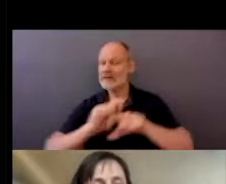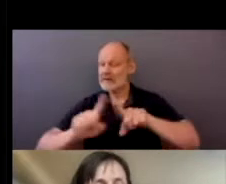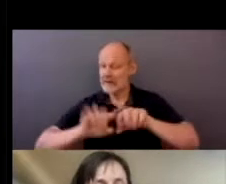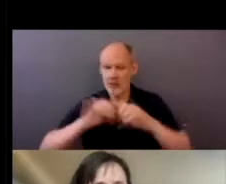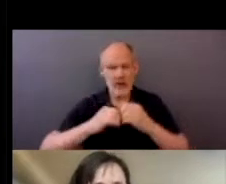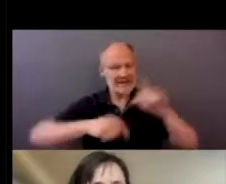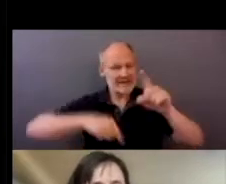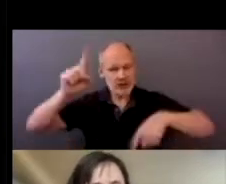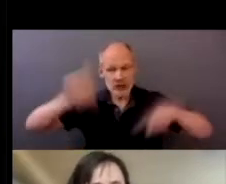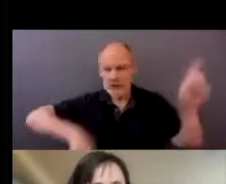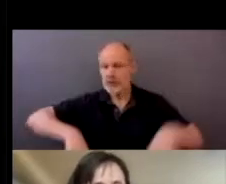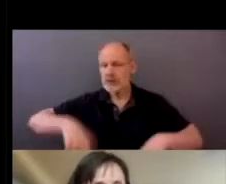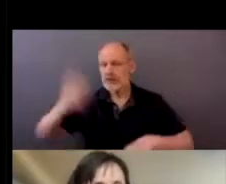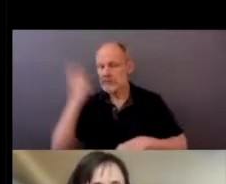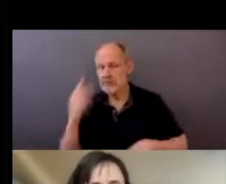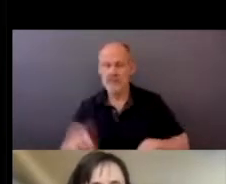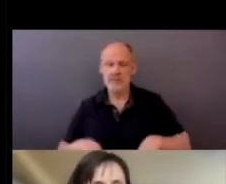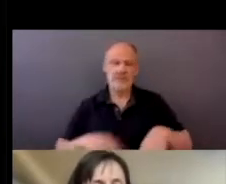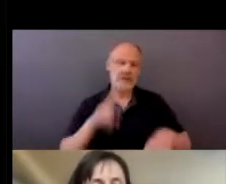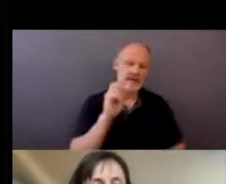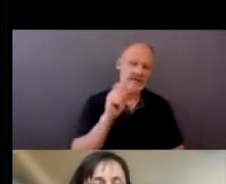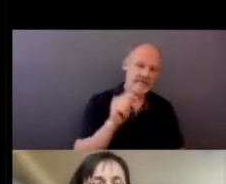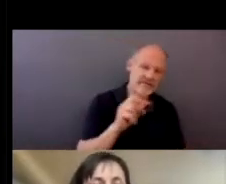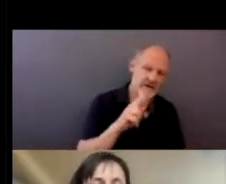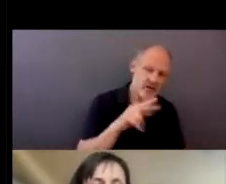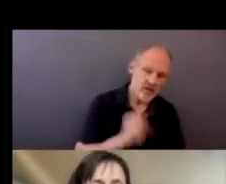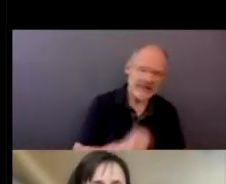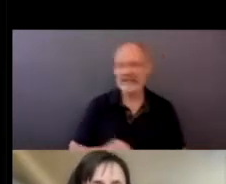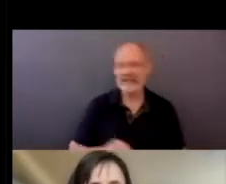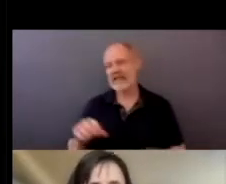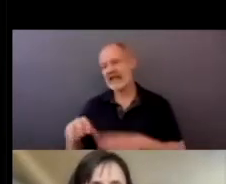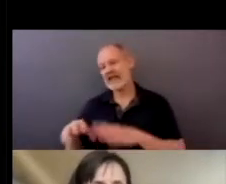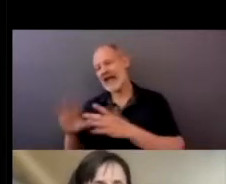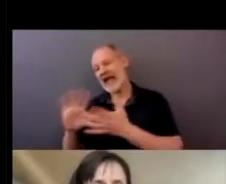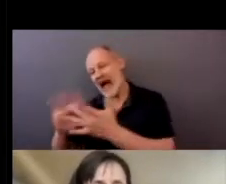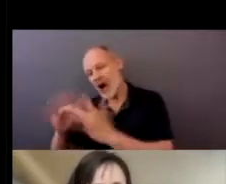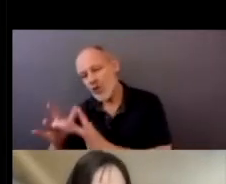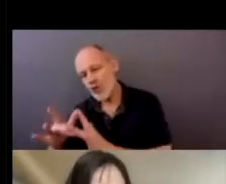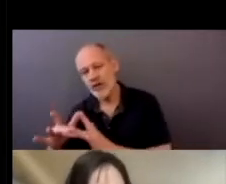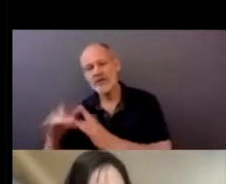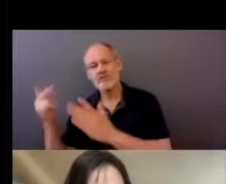Bay Area Outreach Recreation Program. San Francisco Villages, Sonoma Jewish